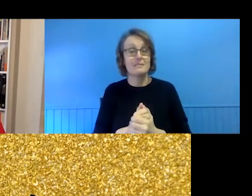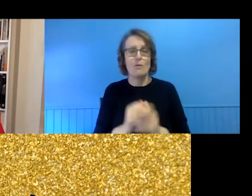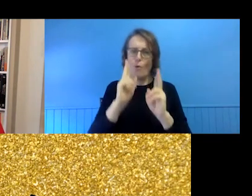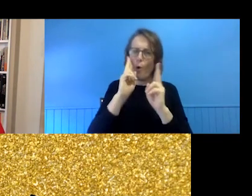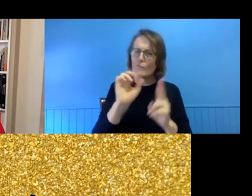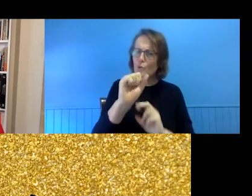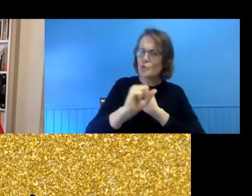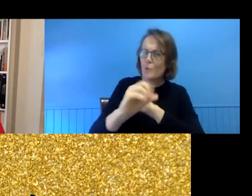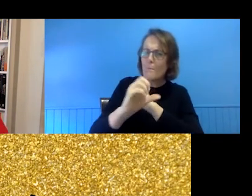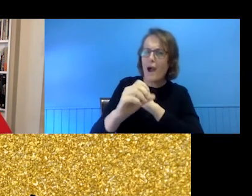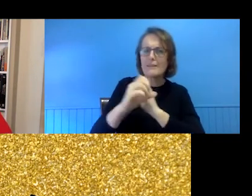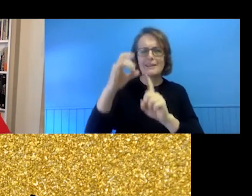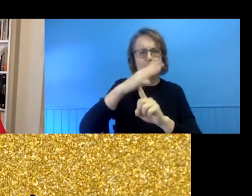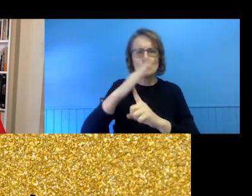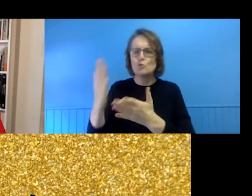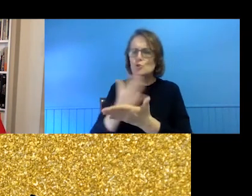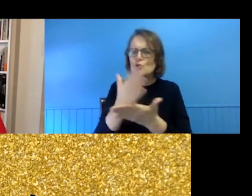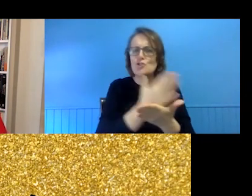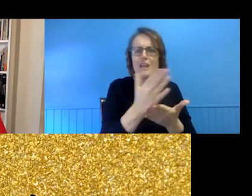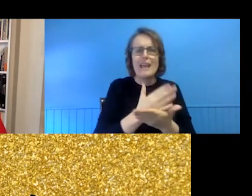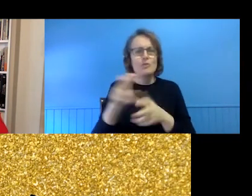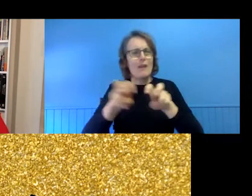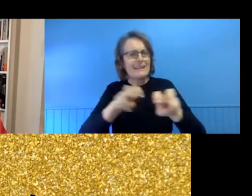important to share the activities that you're undertaking, all things